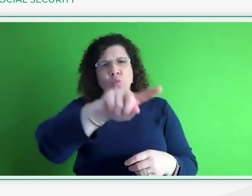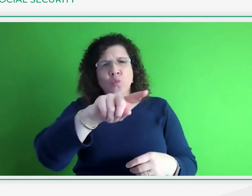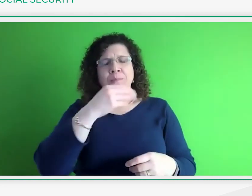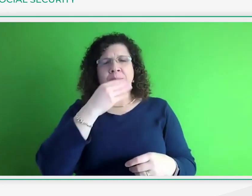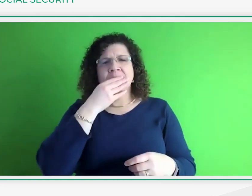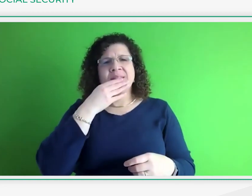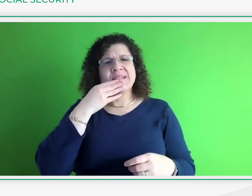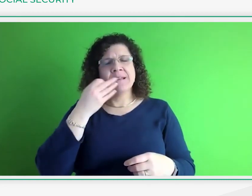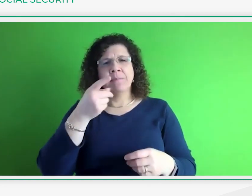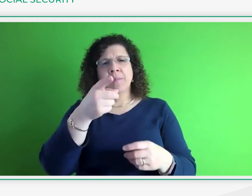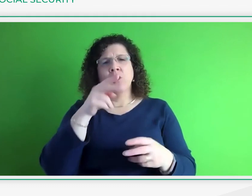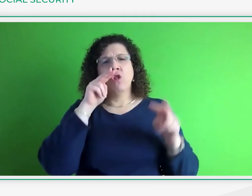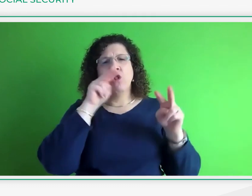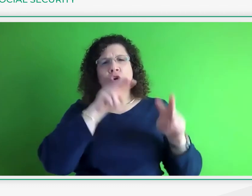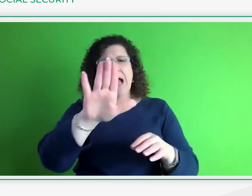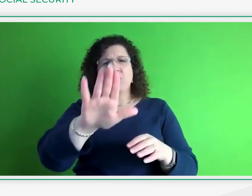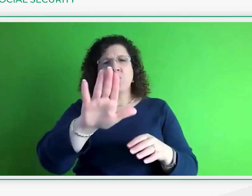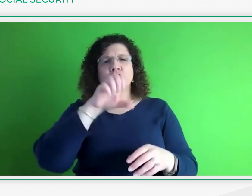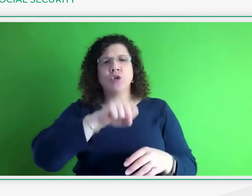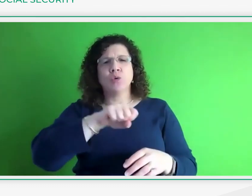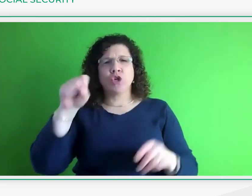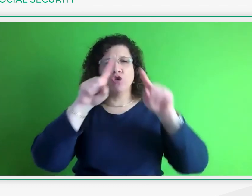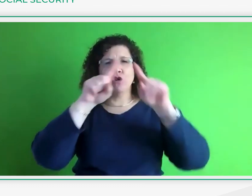amount of years that you have worked.